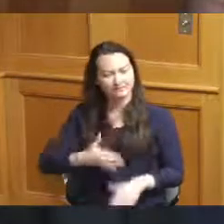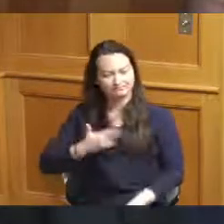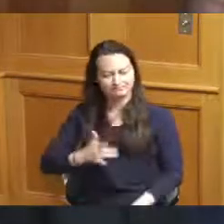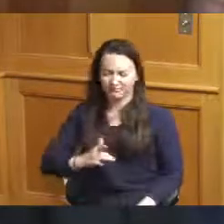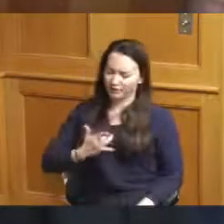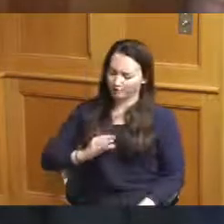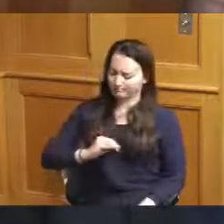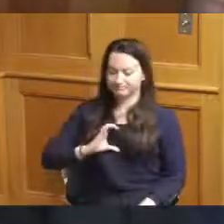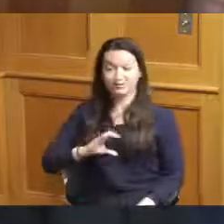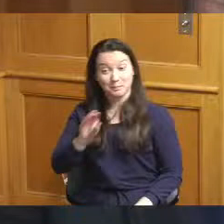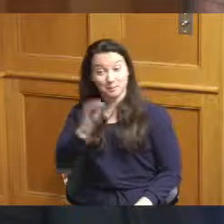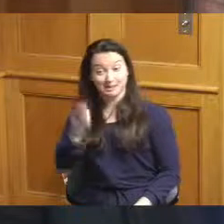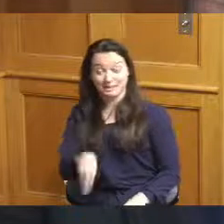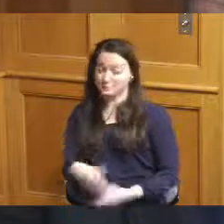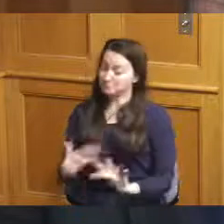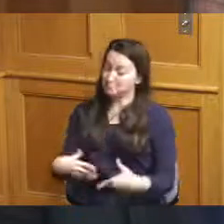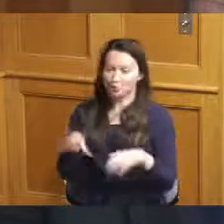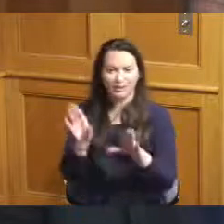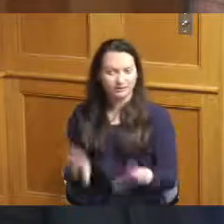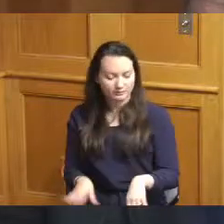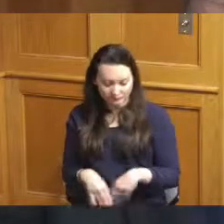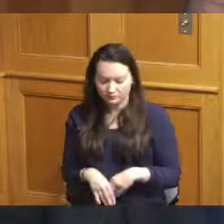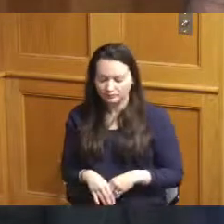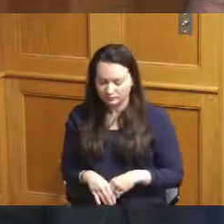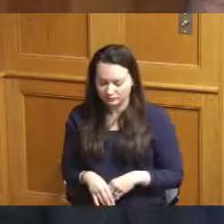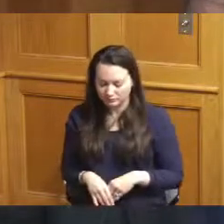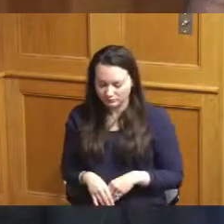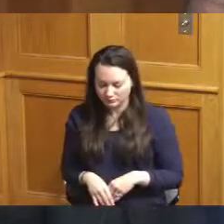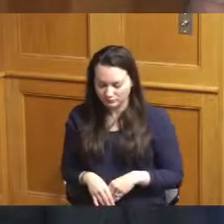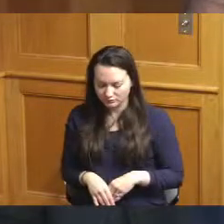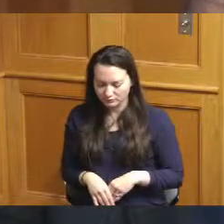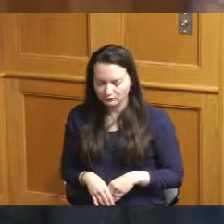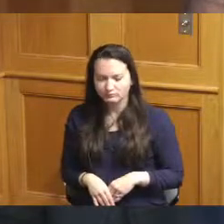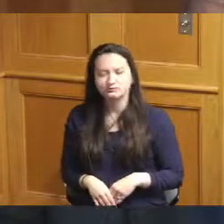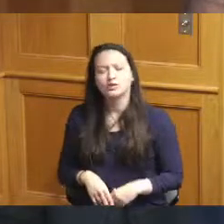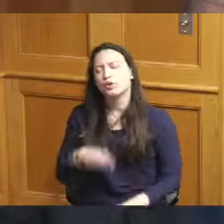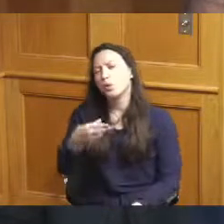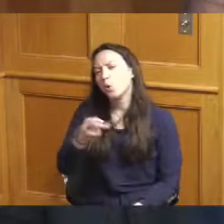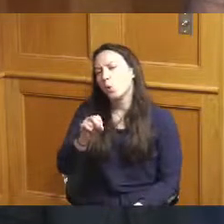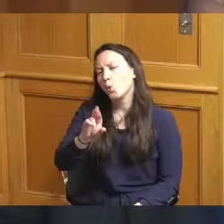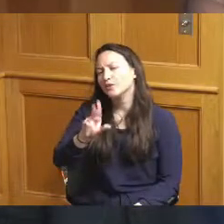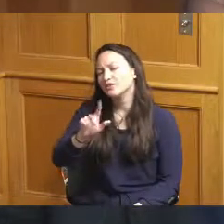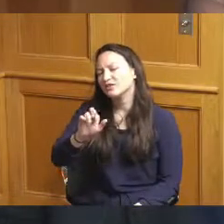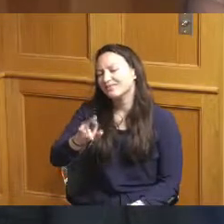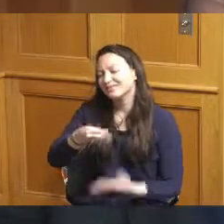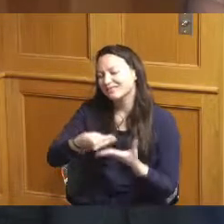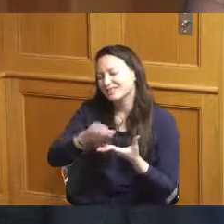those percentages are very high but so with hoarder Investment Management LLC what year